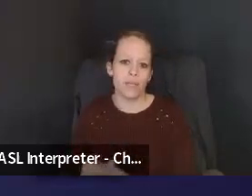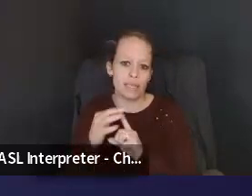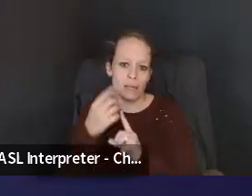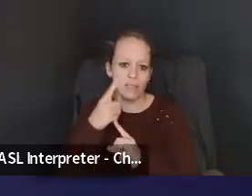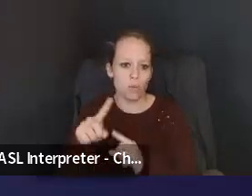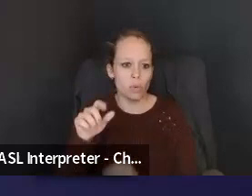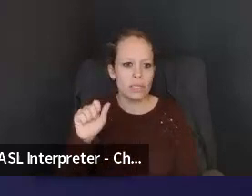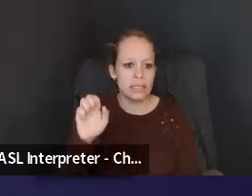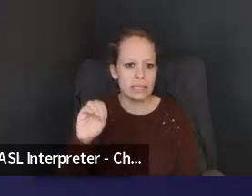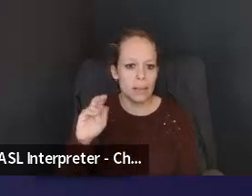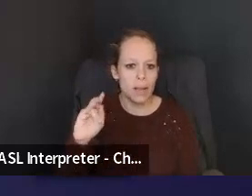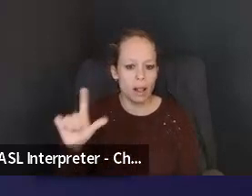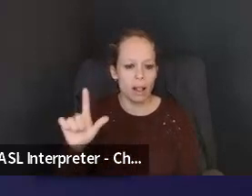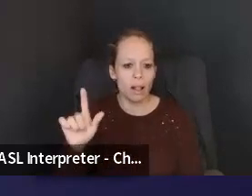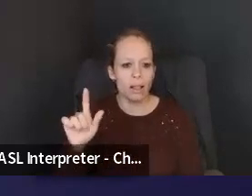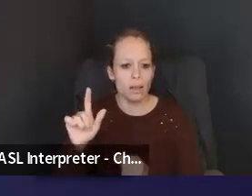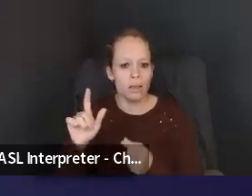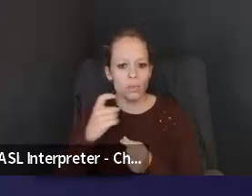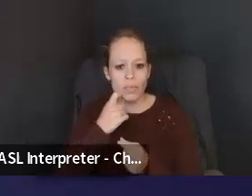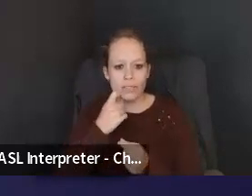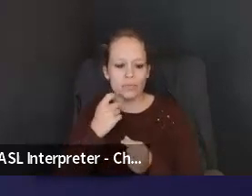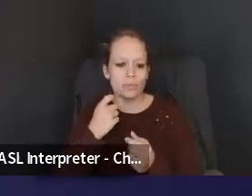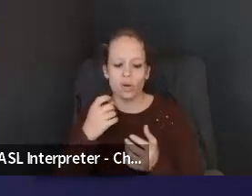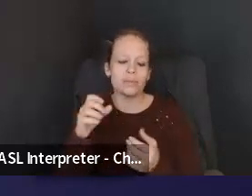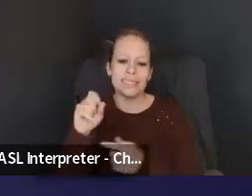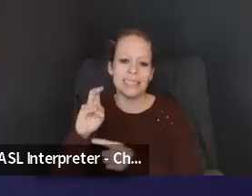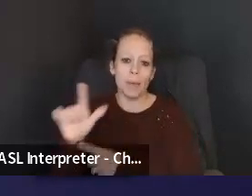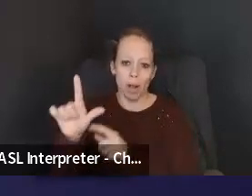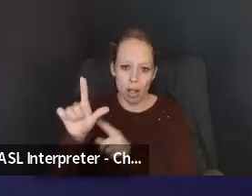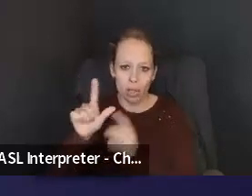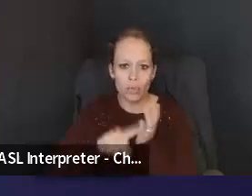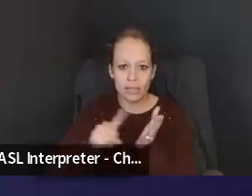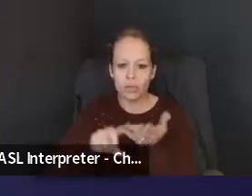that can be, it may be much older than 20 years if it's a seminal piece of research. But, you want